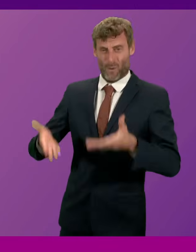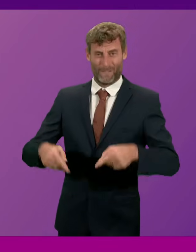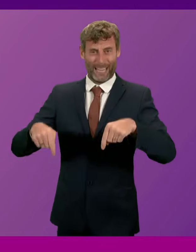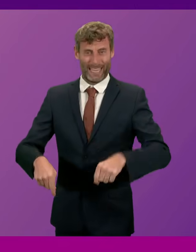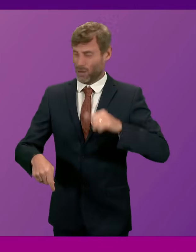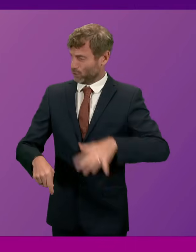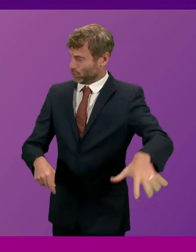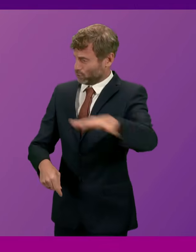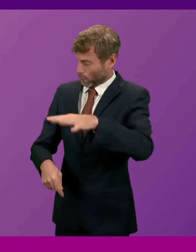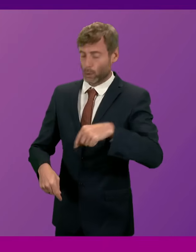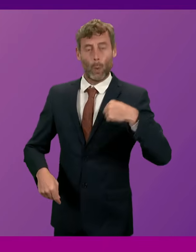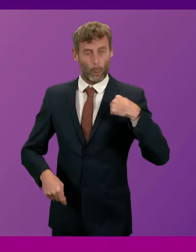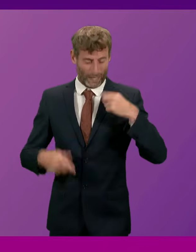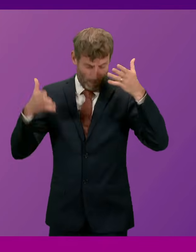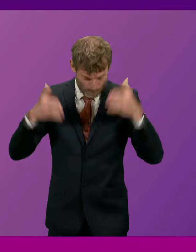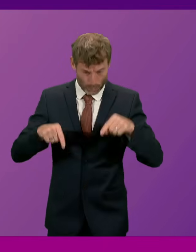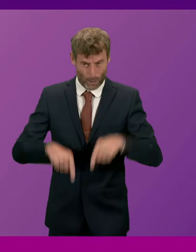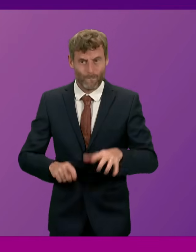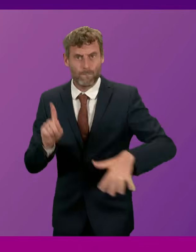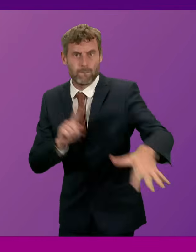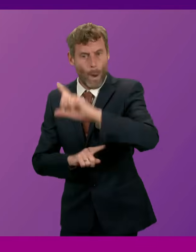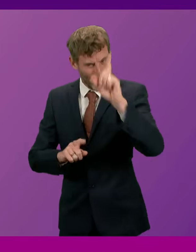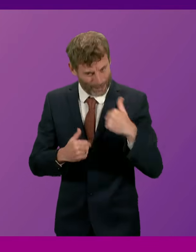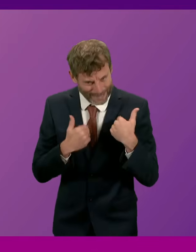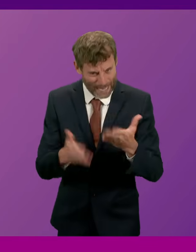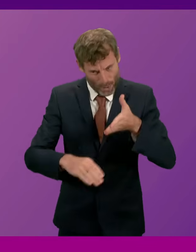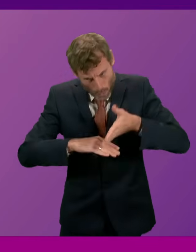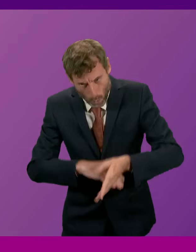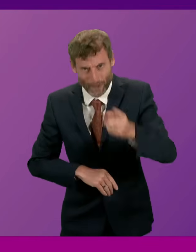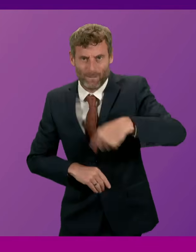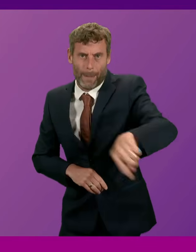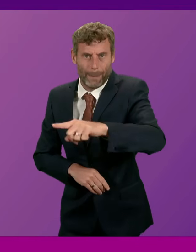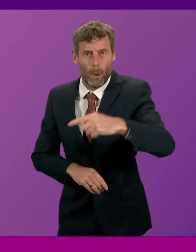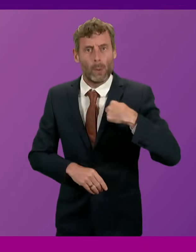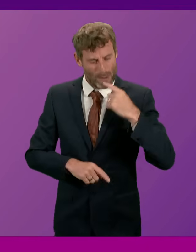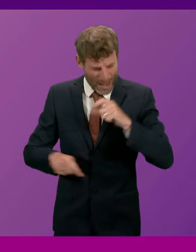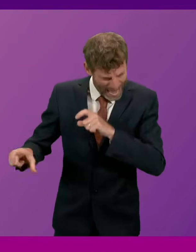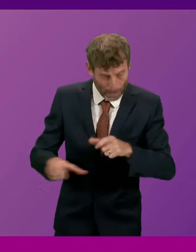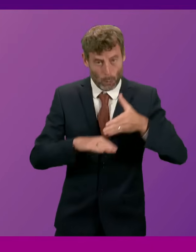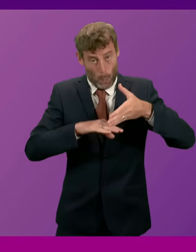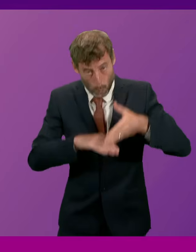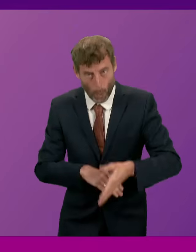Government is delivering for the people and we are going to carry on doing exactly that.